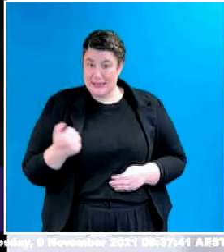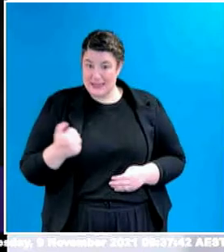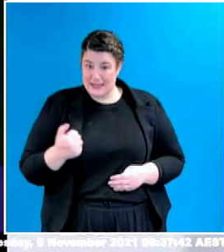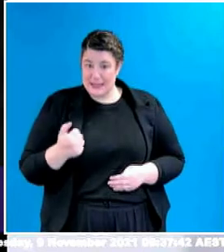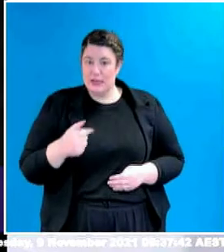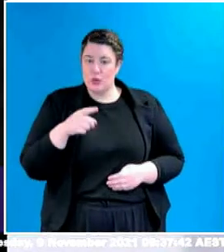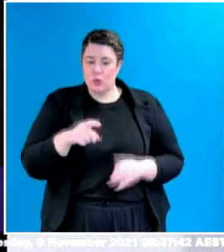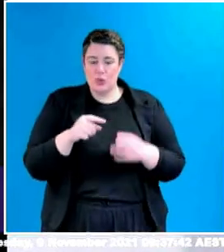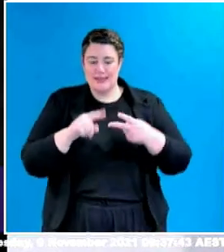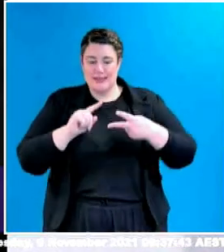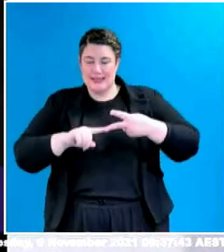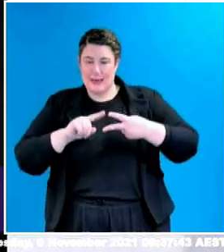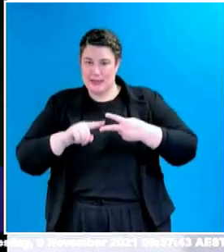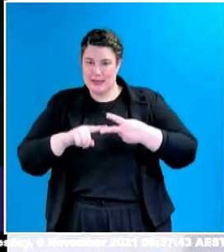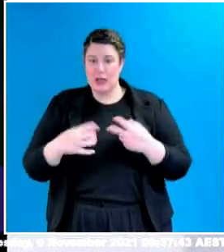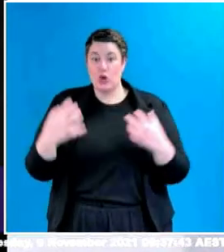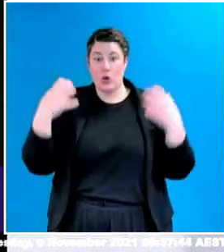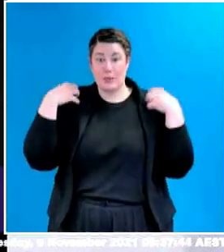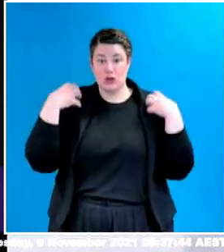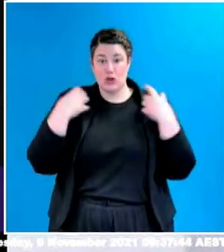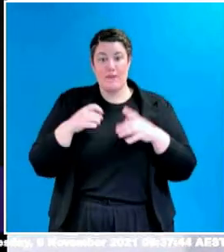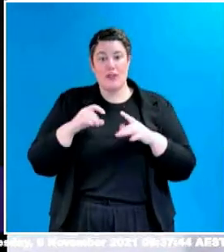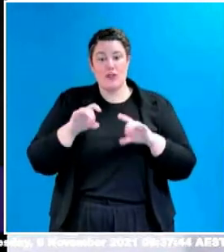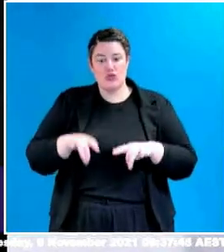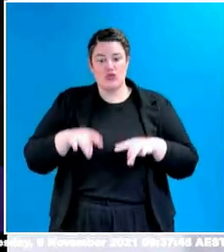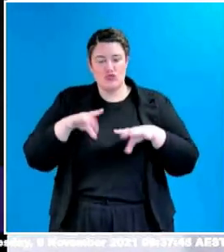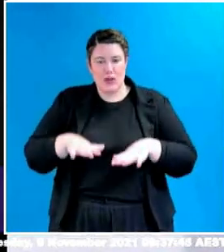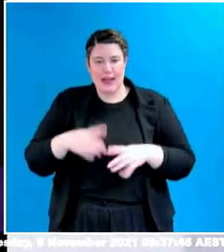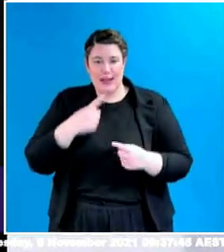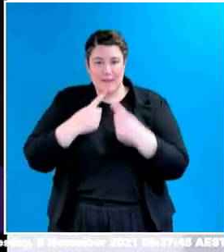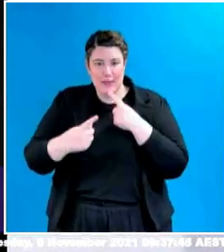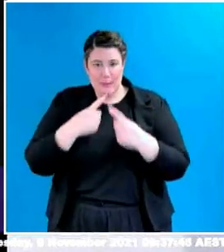Commissioner of the Office of the Australian Information Commissioner